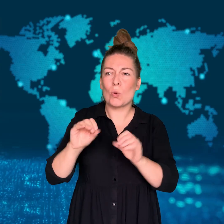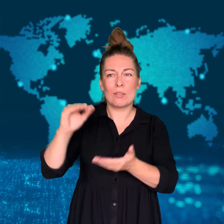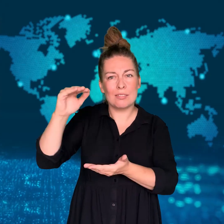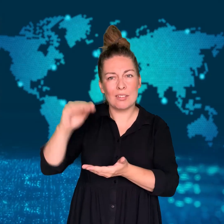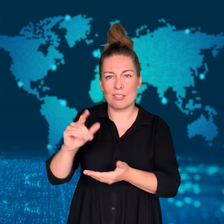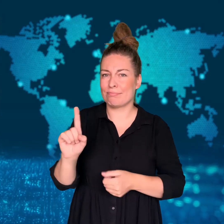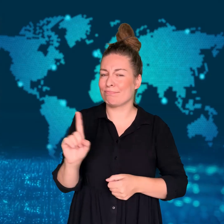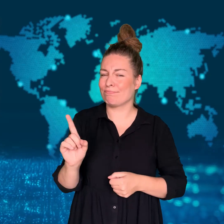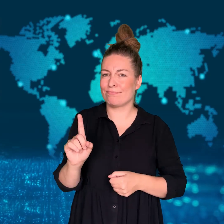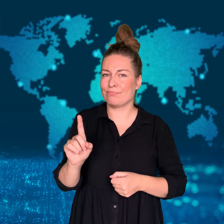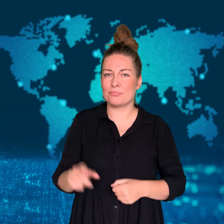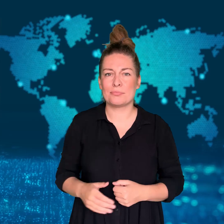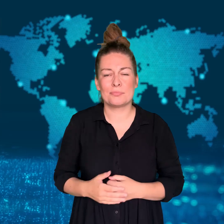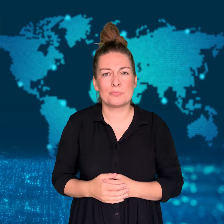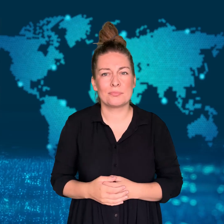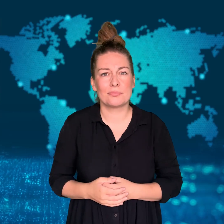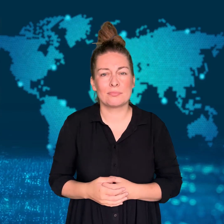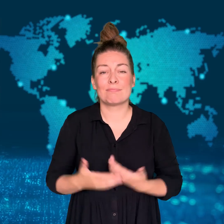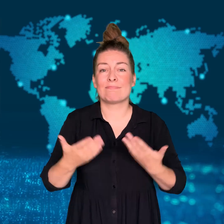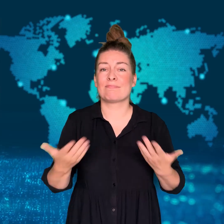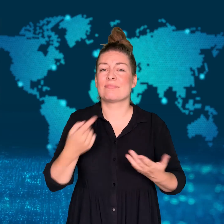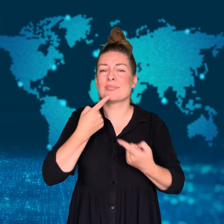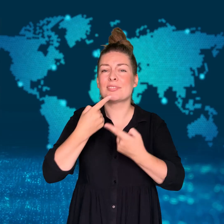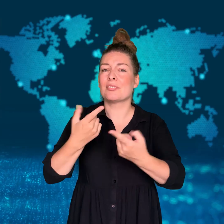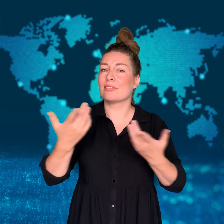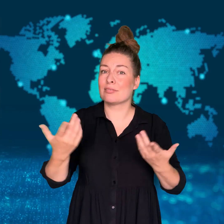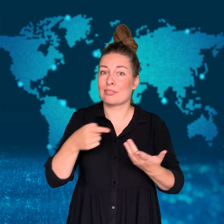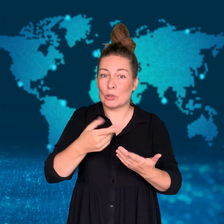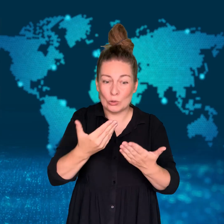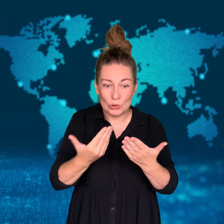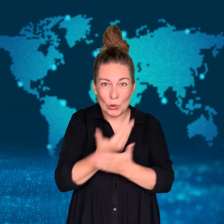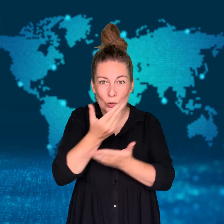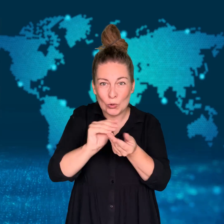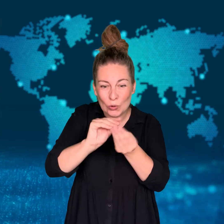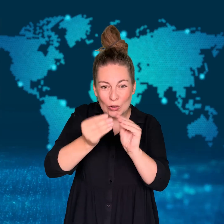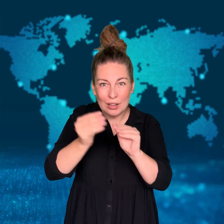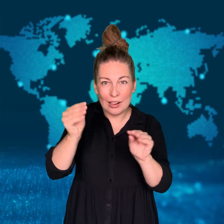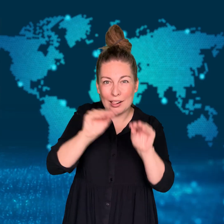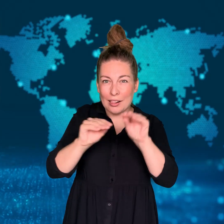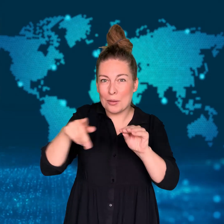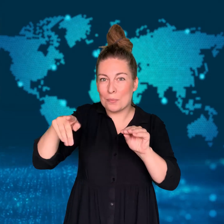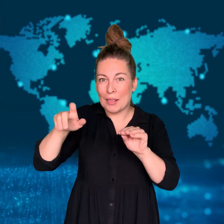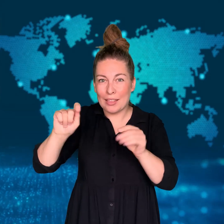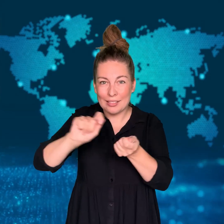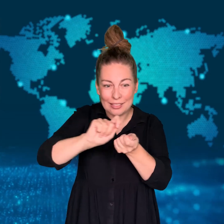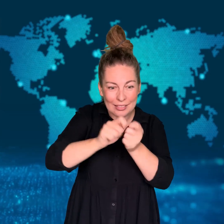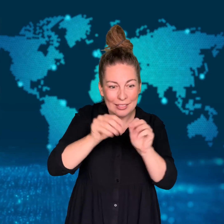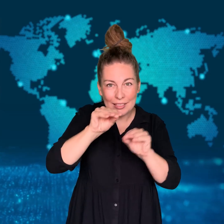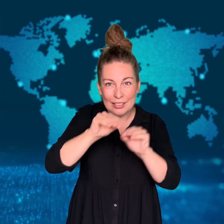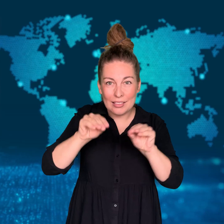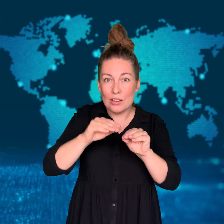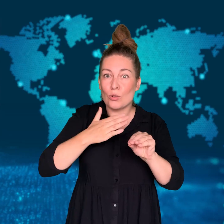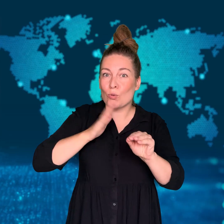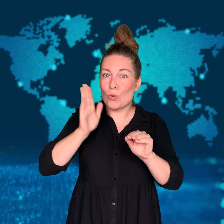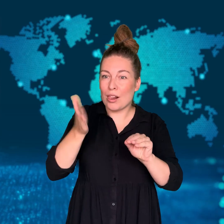carbon emissions as they had hoped.